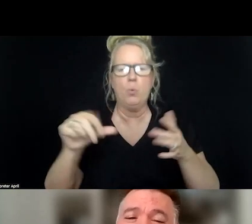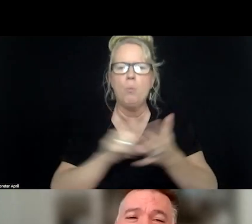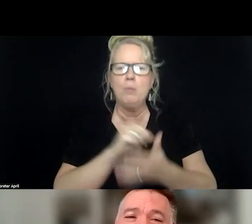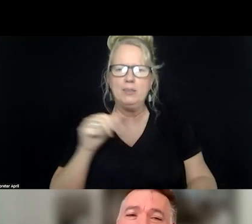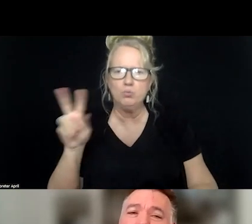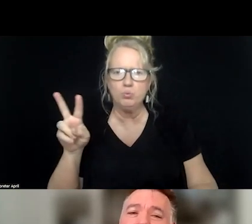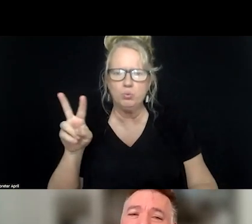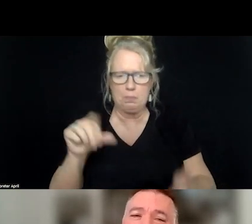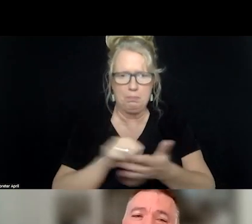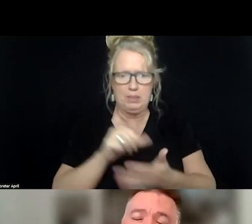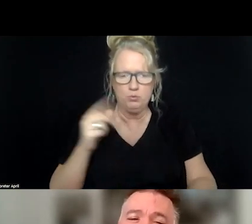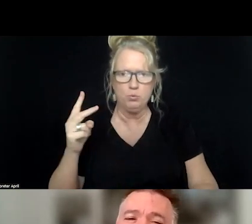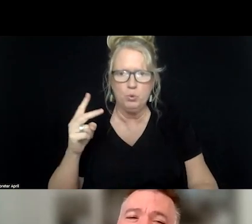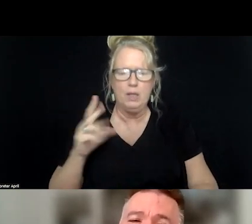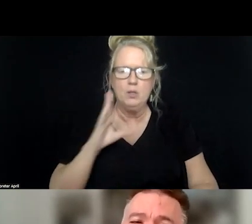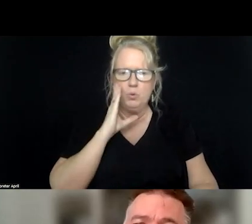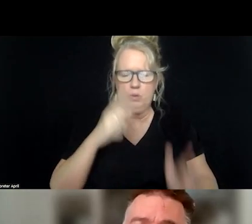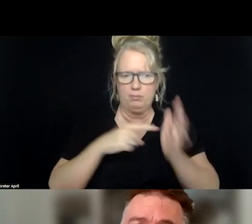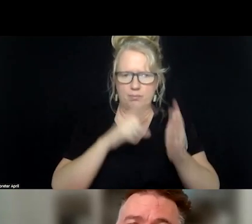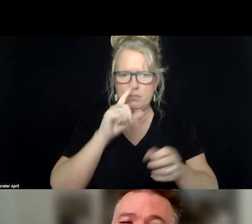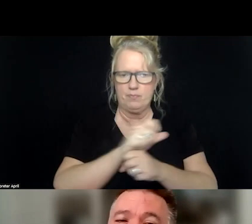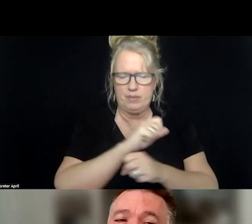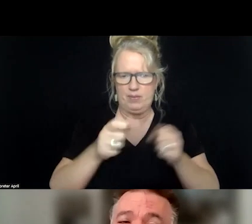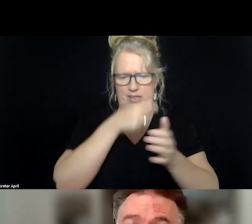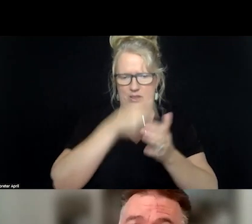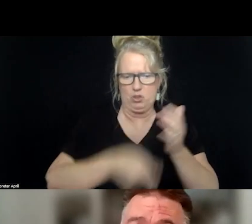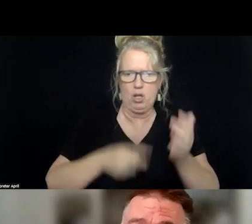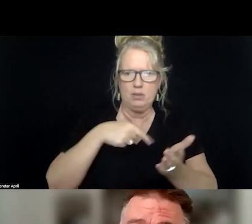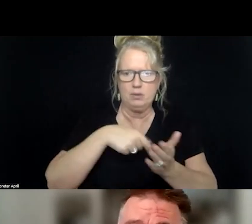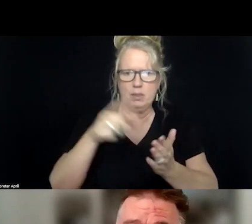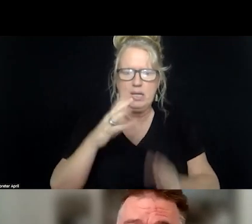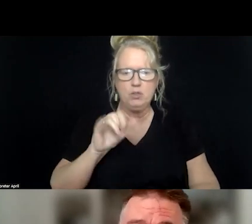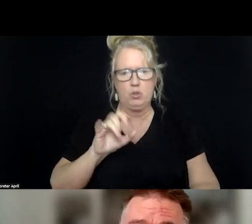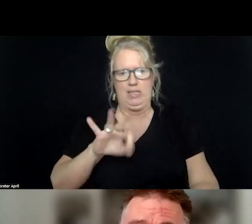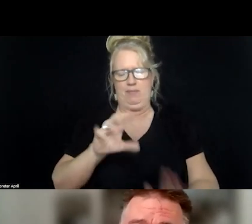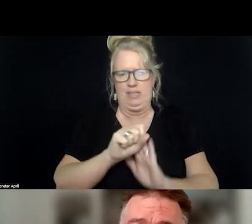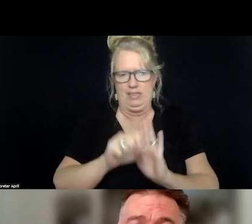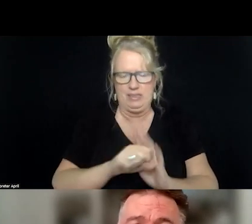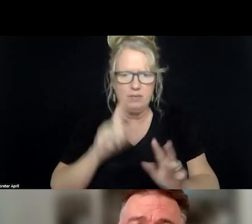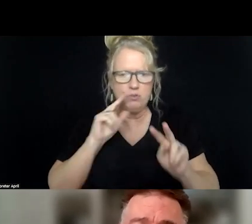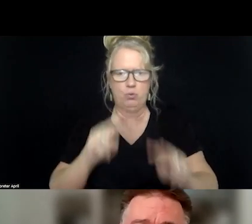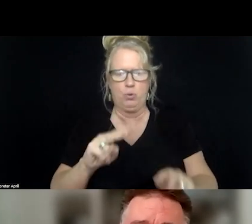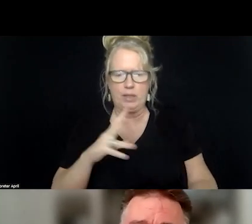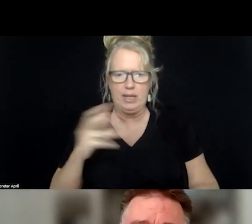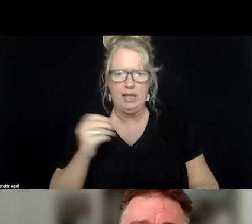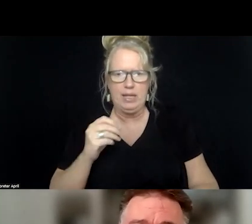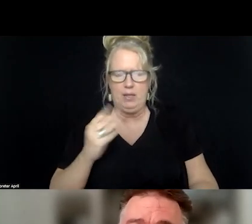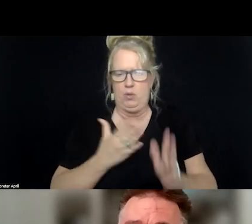PAGE 2 WILL SHOW YOU THE COST BY PAYER. IF YOU ARE A STATE AND YOU GO THROUGH THE MIDDLE LINE, I CAN